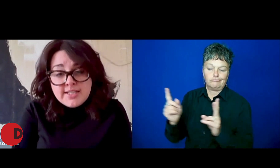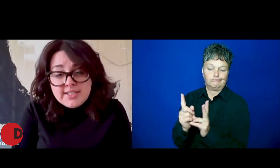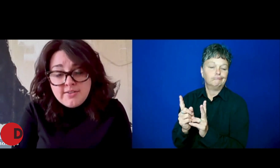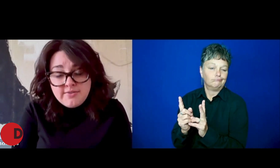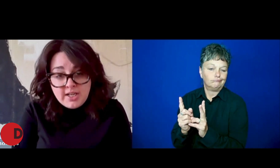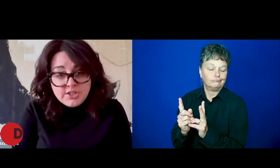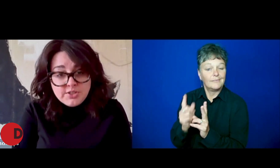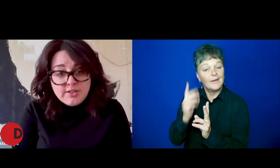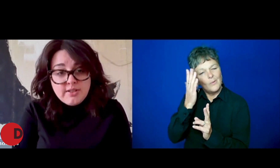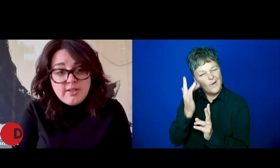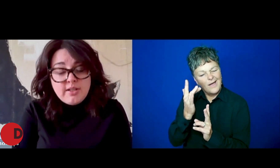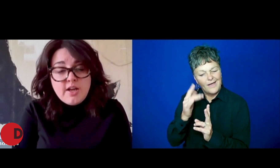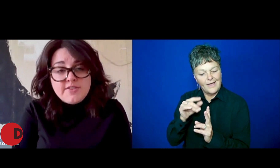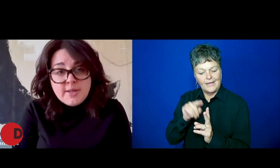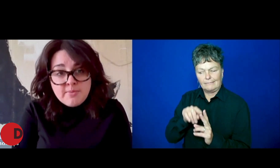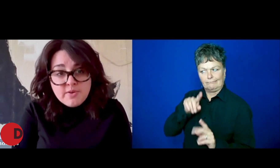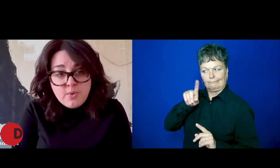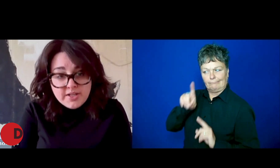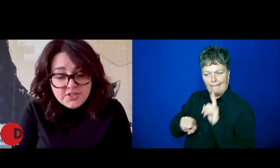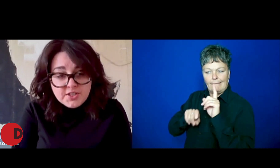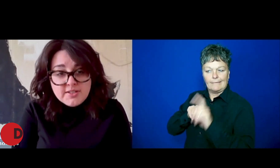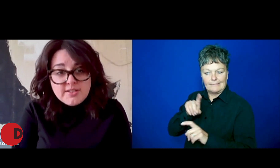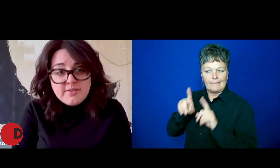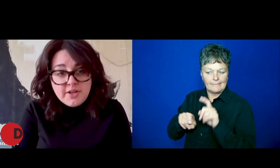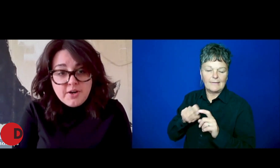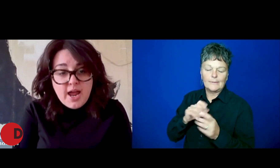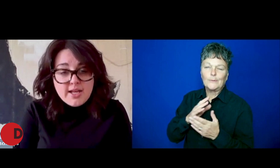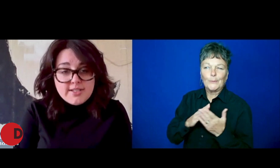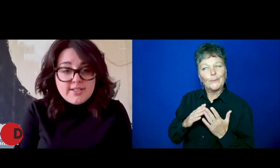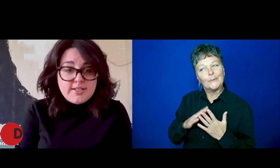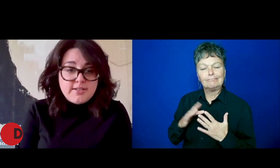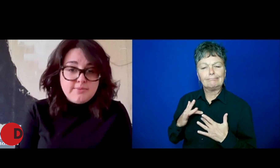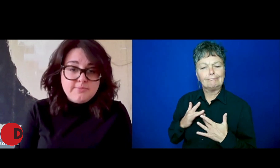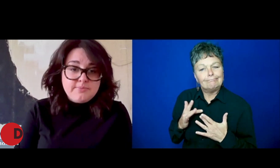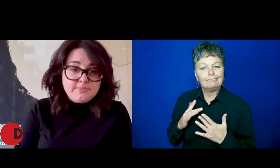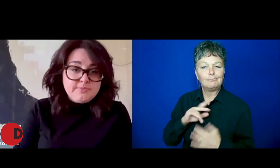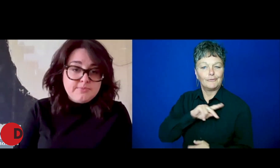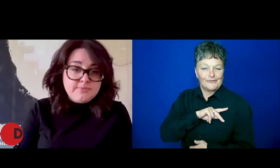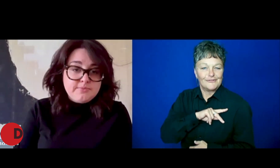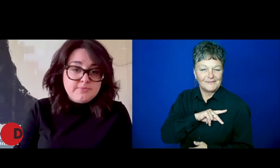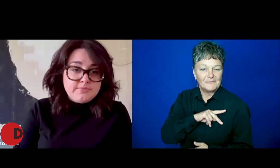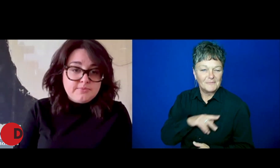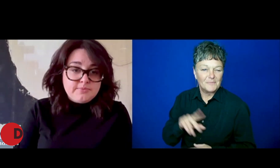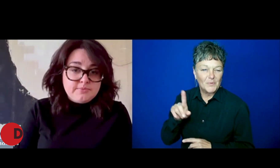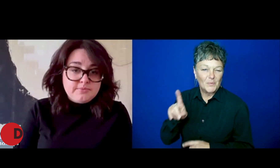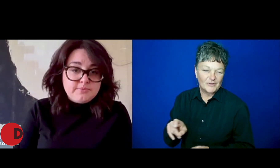This is due to the sensitive nature of some of the questions that are asked.